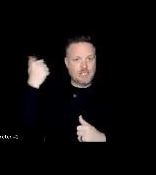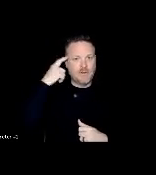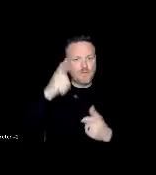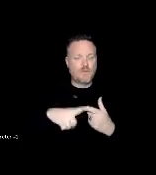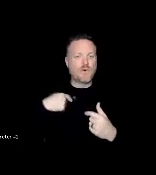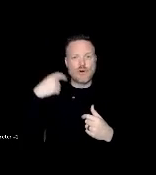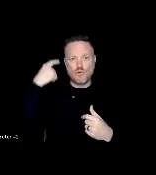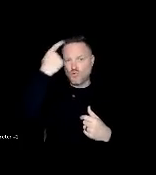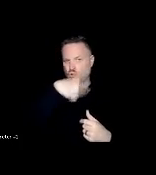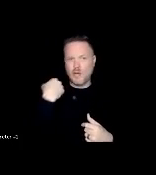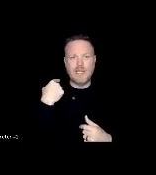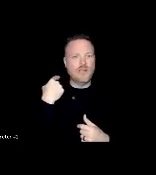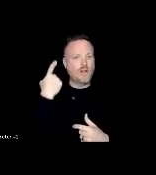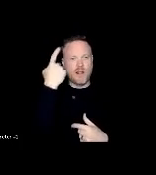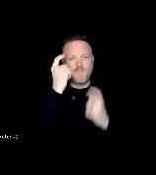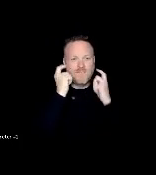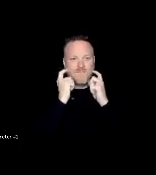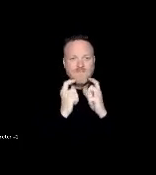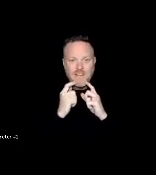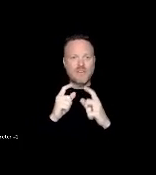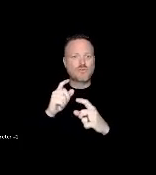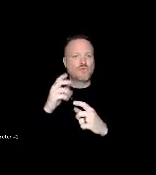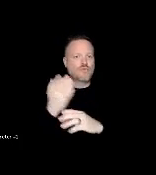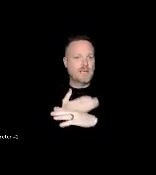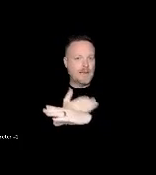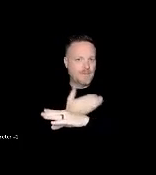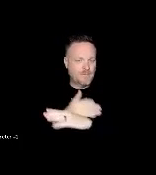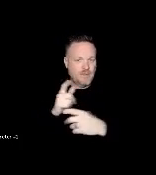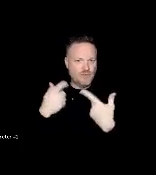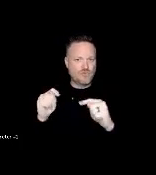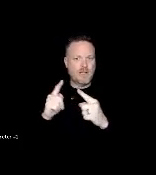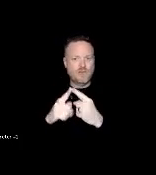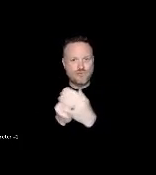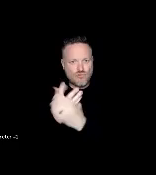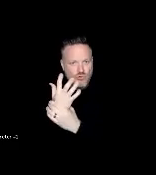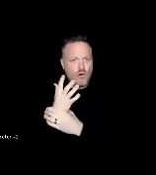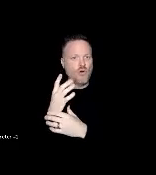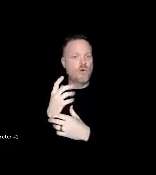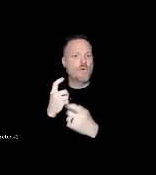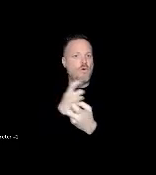rehabilitation and they try to grow brain bone back and they want to try to put flaps in.